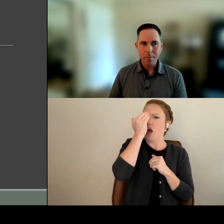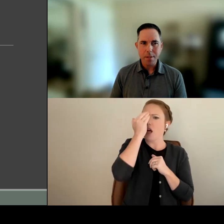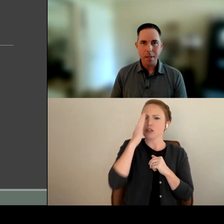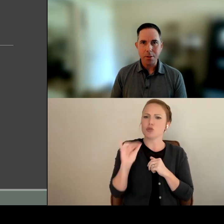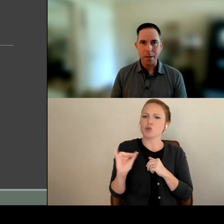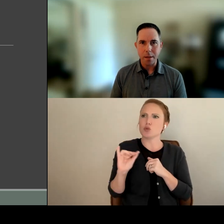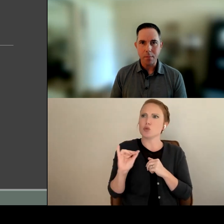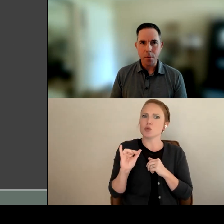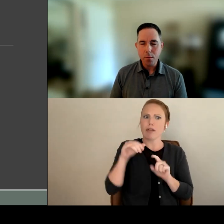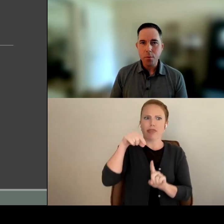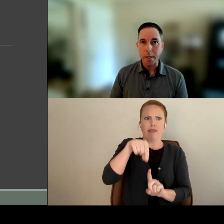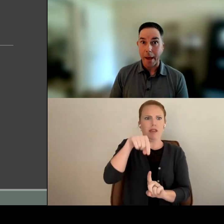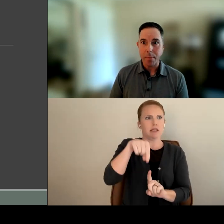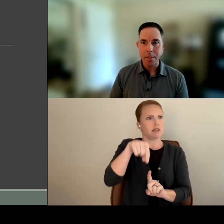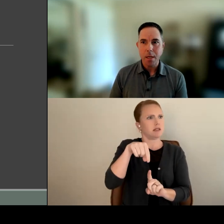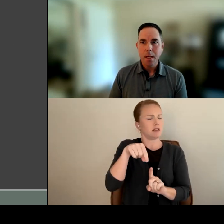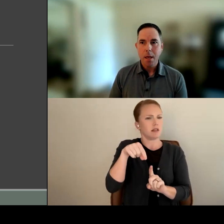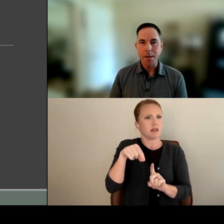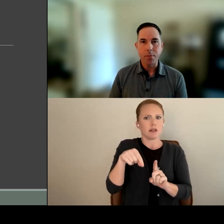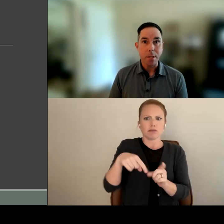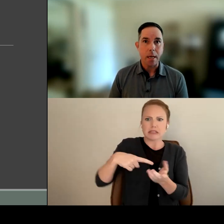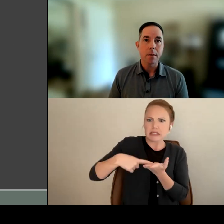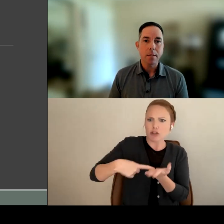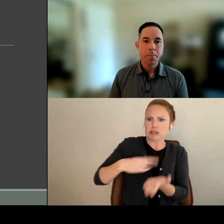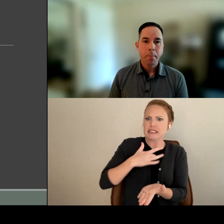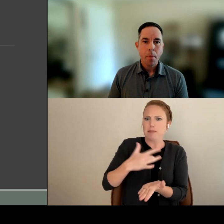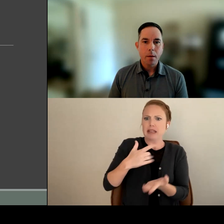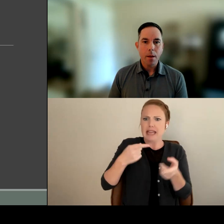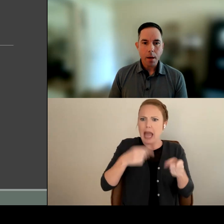conversation usually happens at different scales.